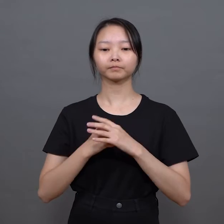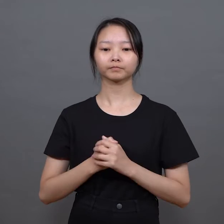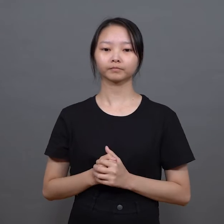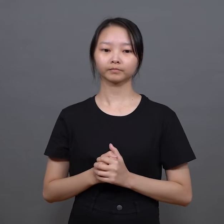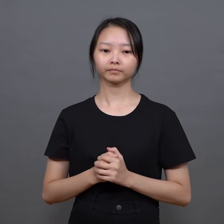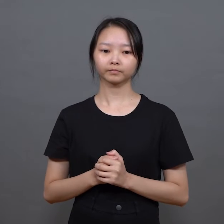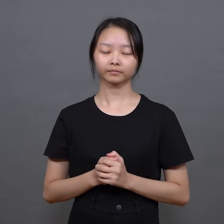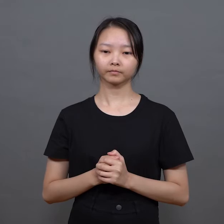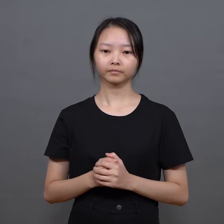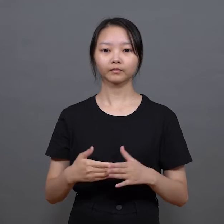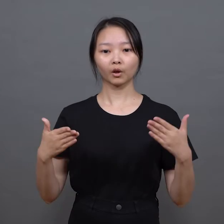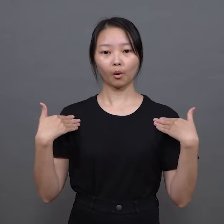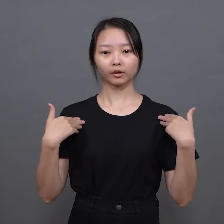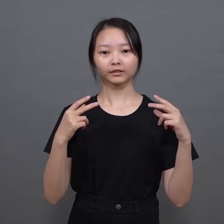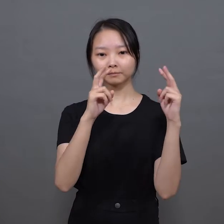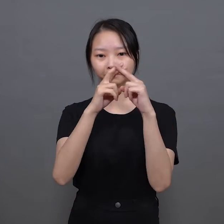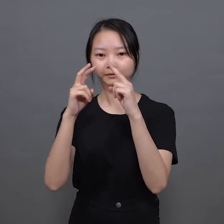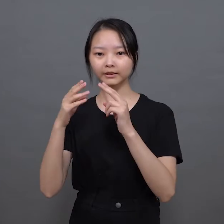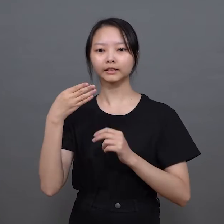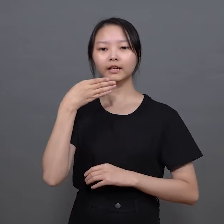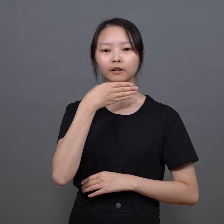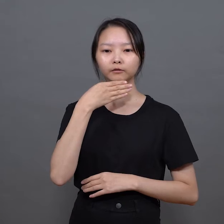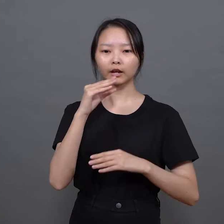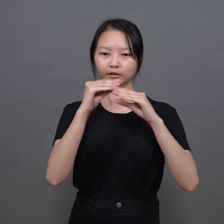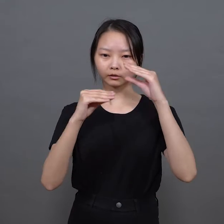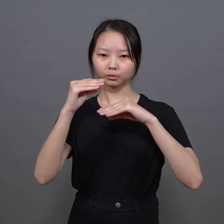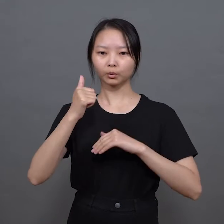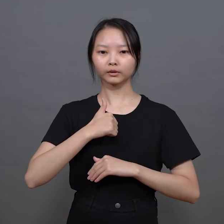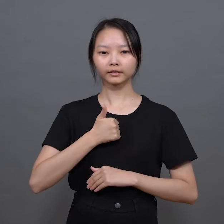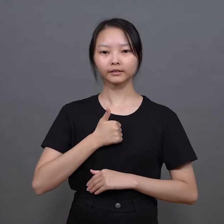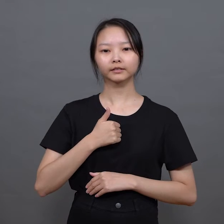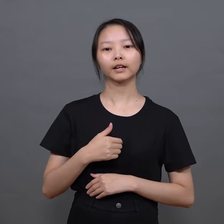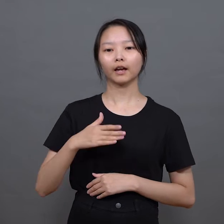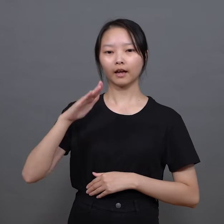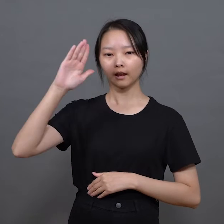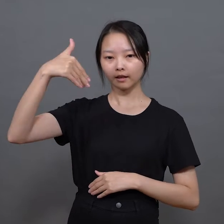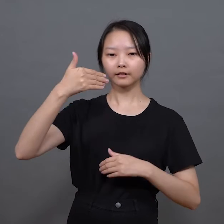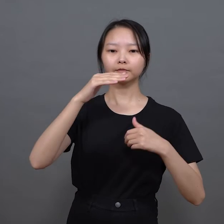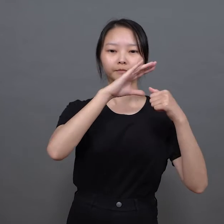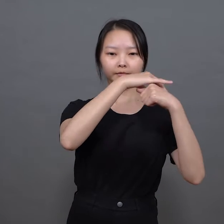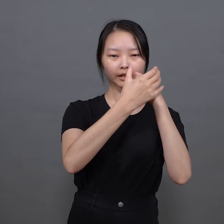I’m happy to see many of the younger architects from all over the world who have come here